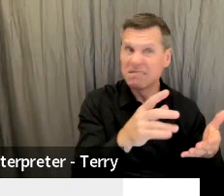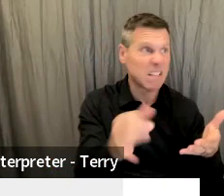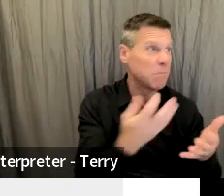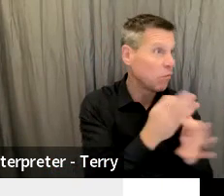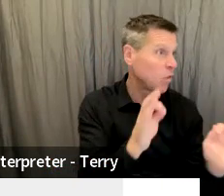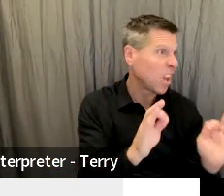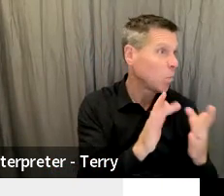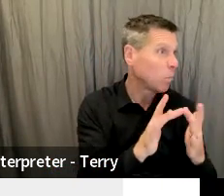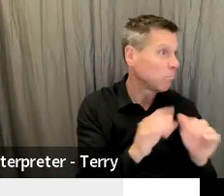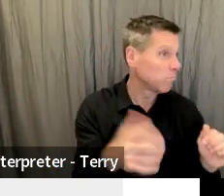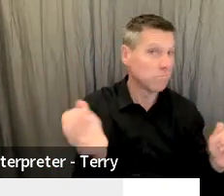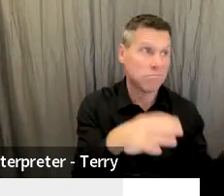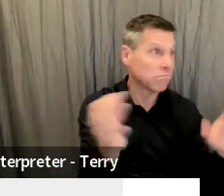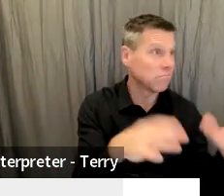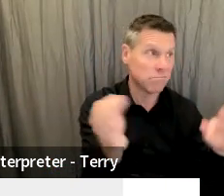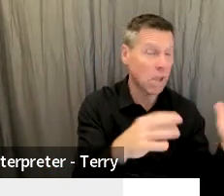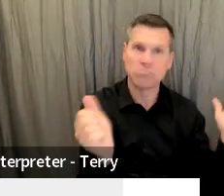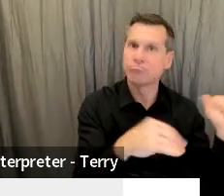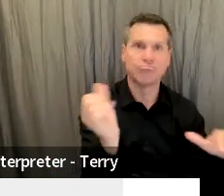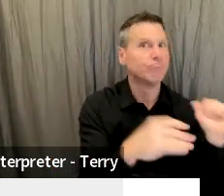And that is again, that's the nature of English.